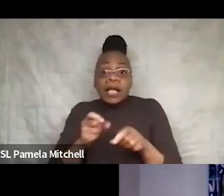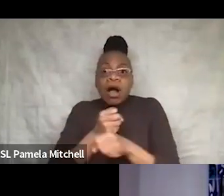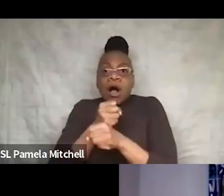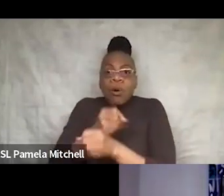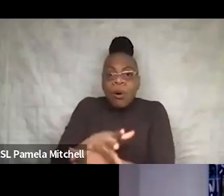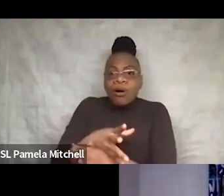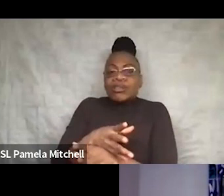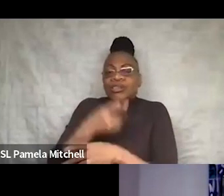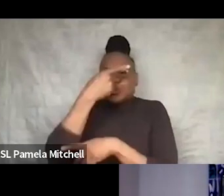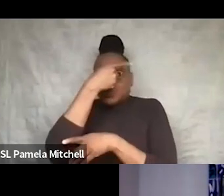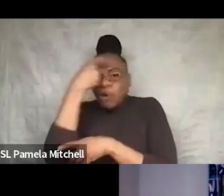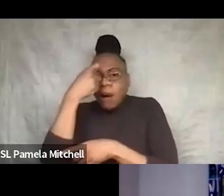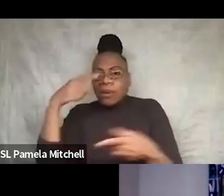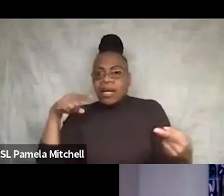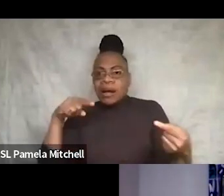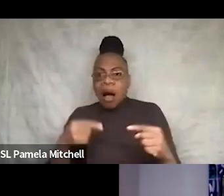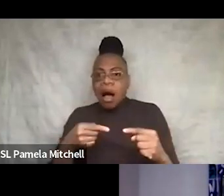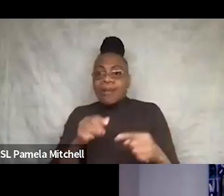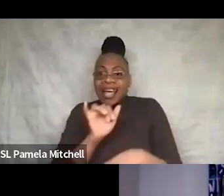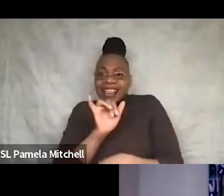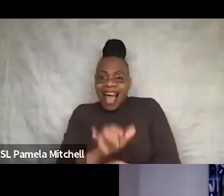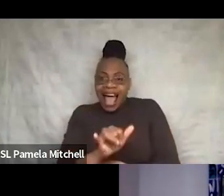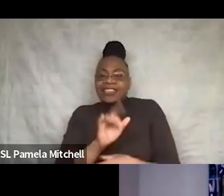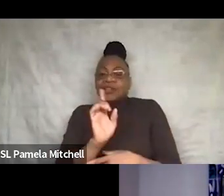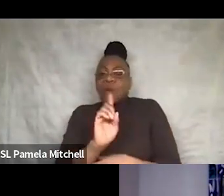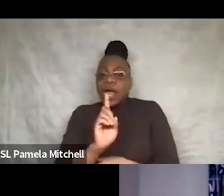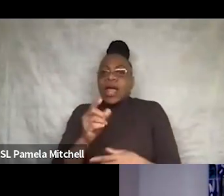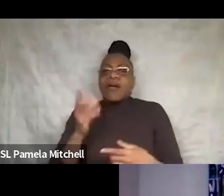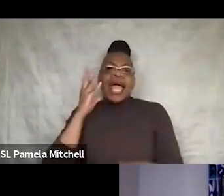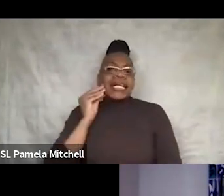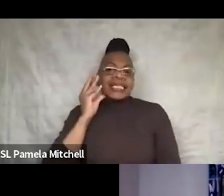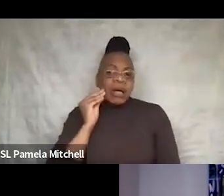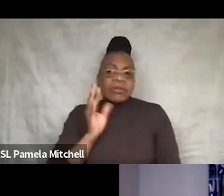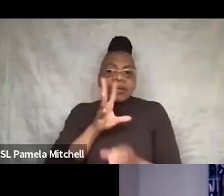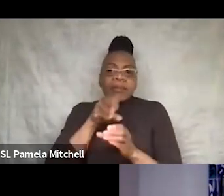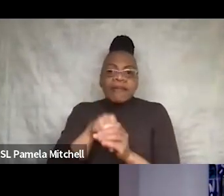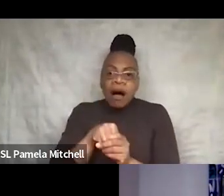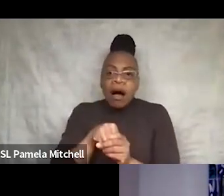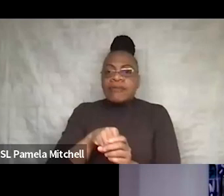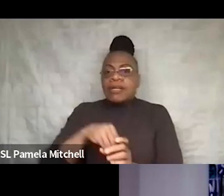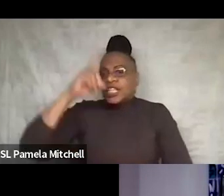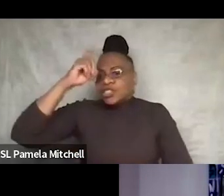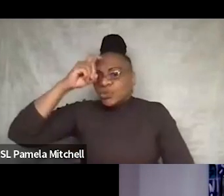and this is where lived experience can come in, and there's wisdom, and, you know, there's opportunities